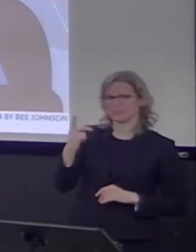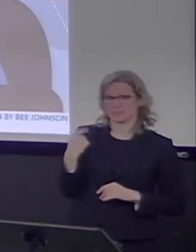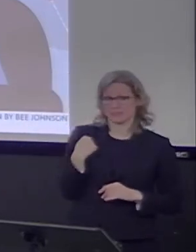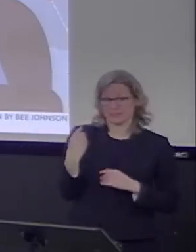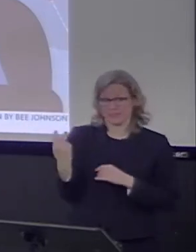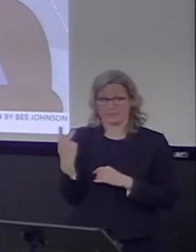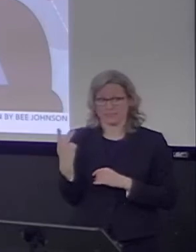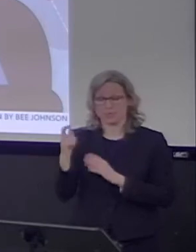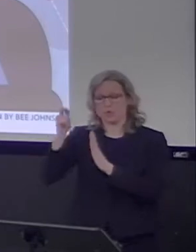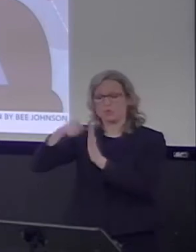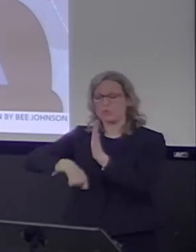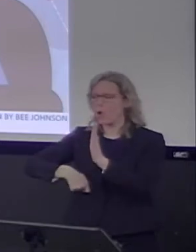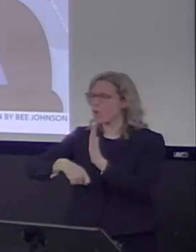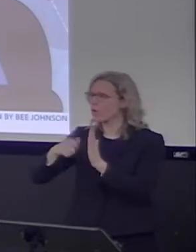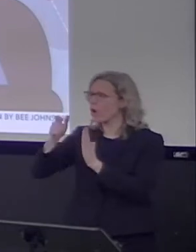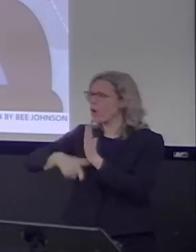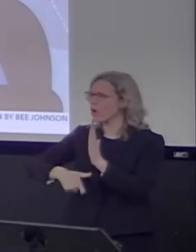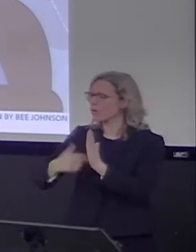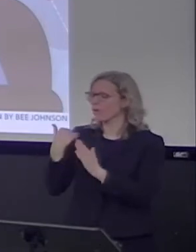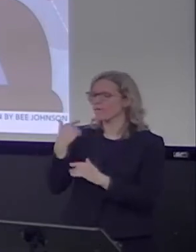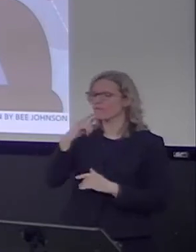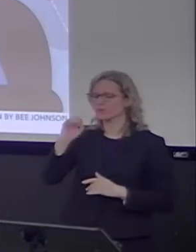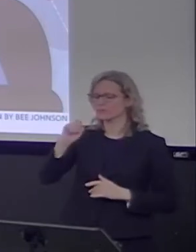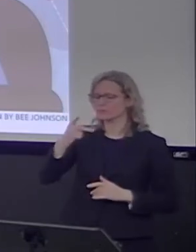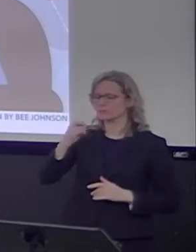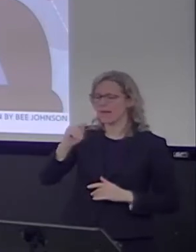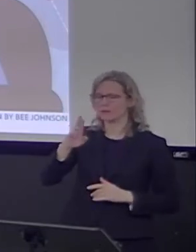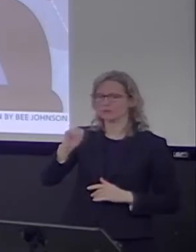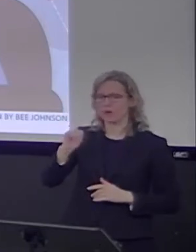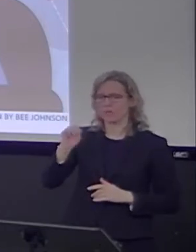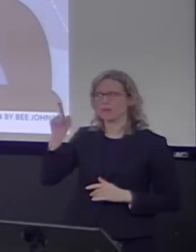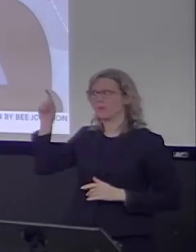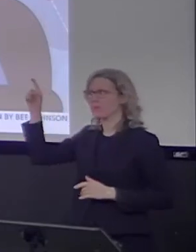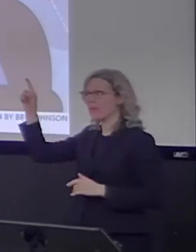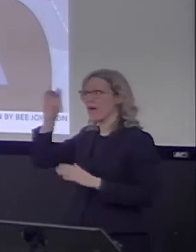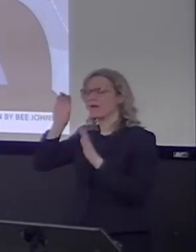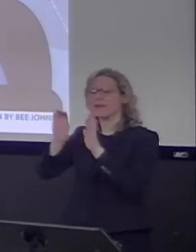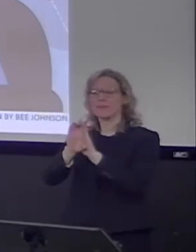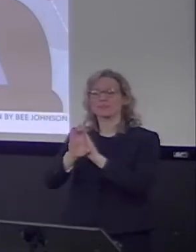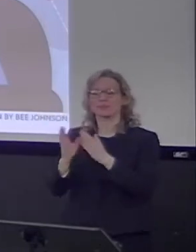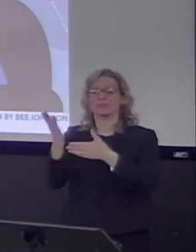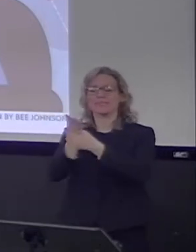and it just happened to be part of the magazine that put that out but I think it's so nice.